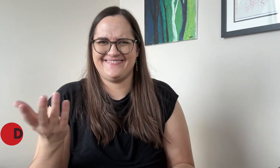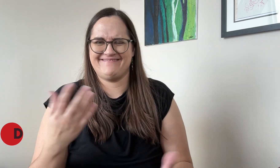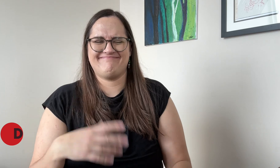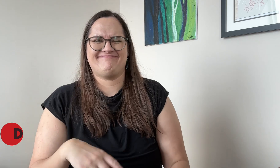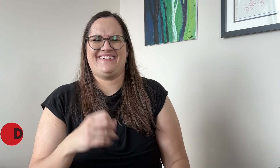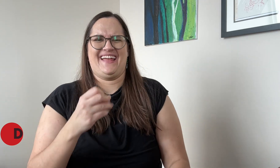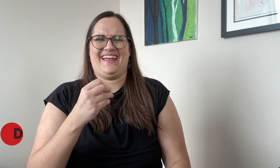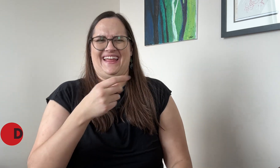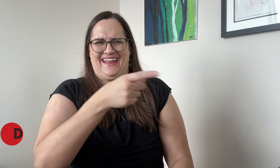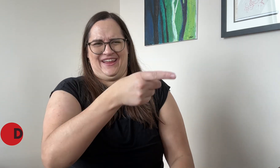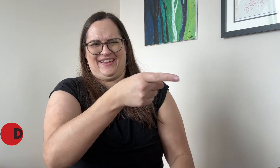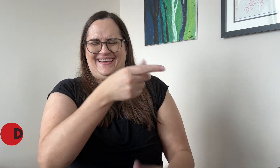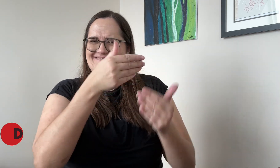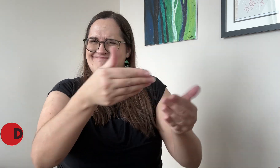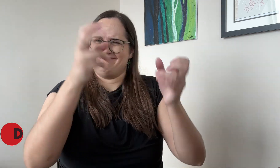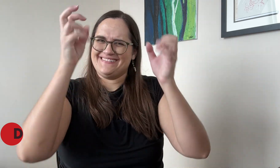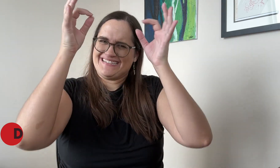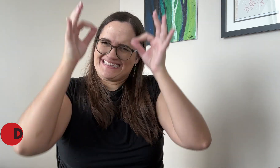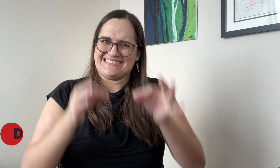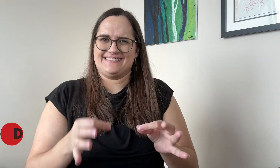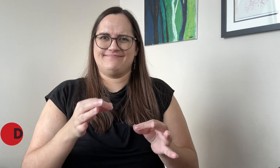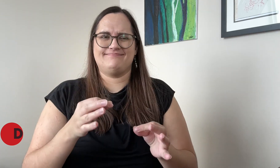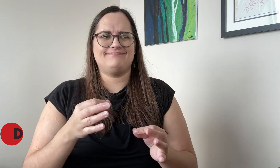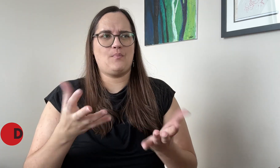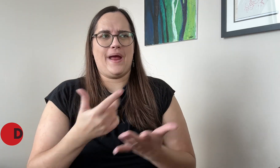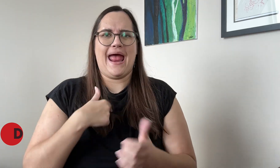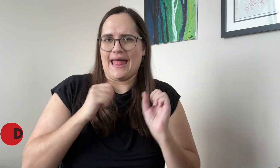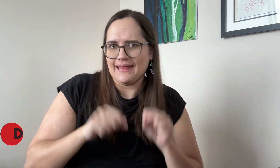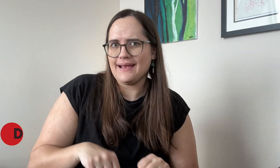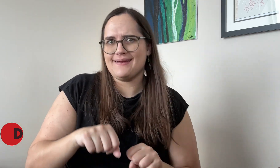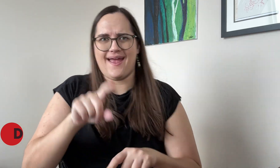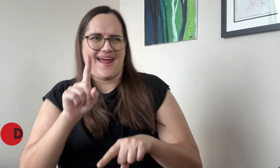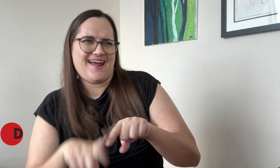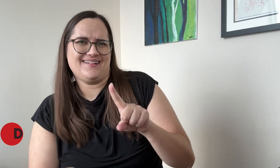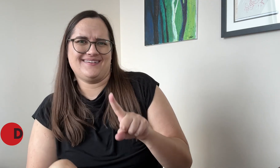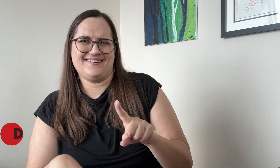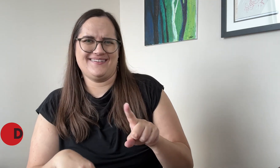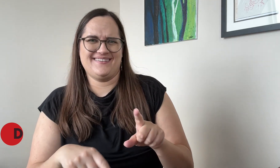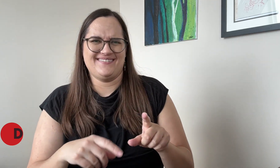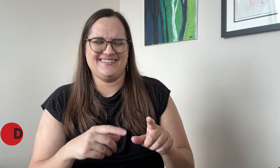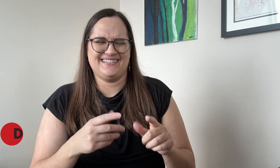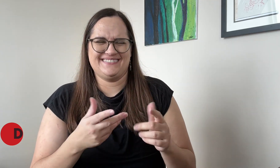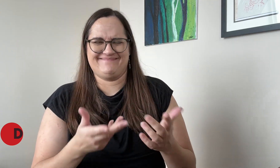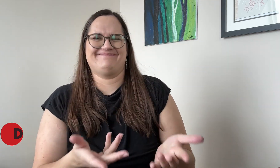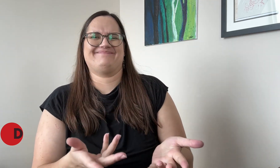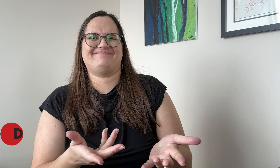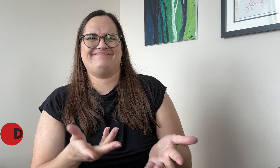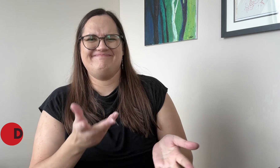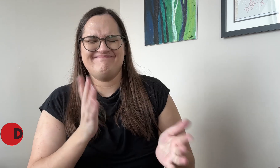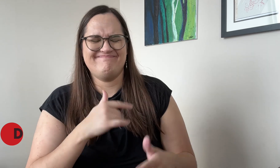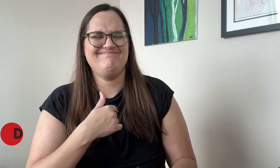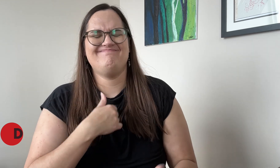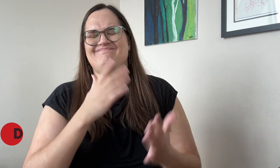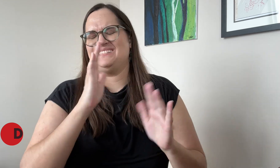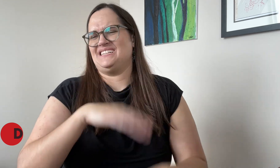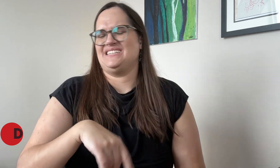They decided what I can and cannot... I turned to walk out;